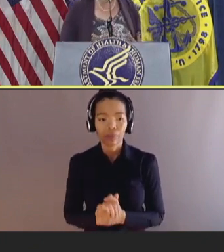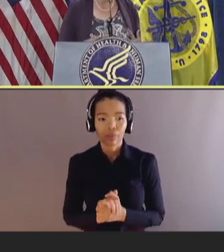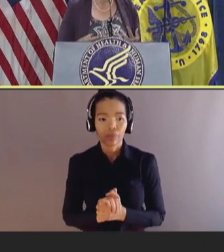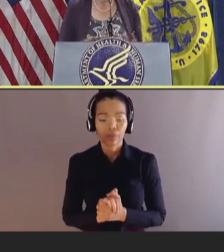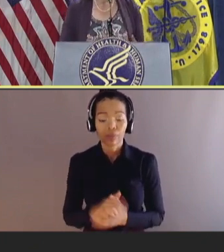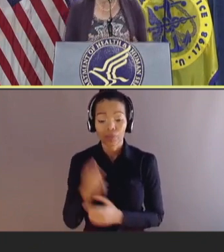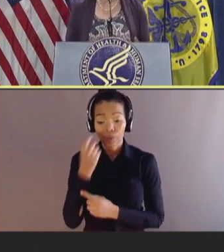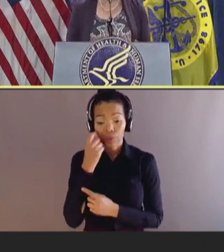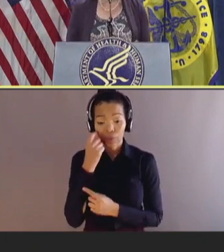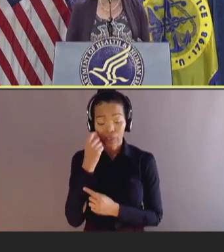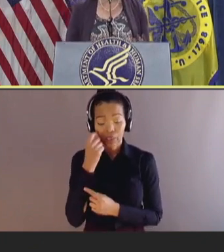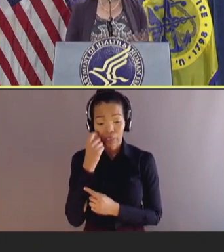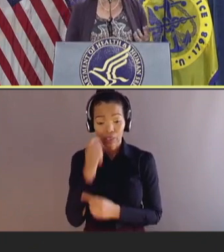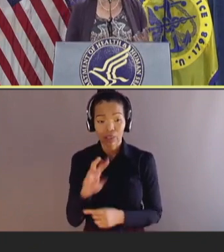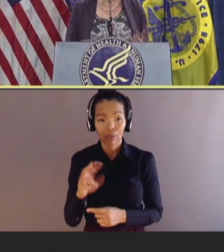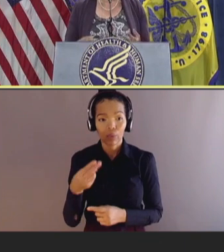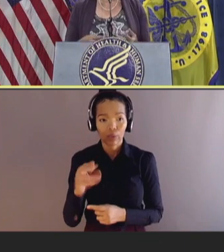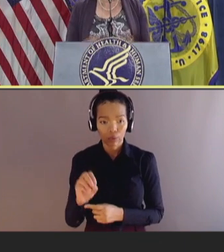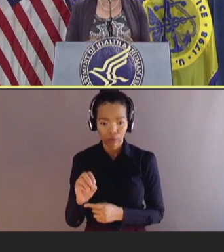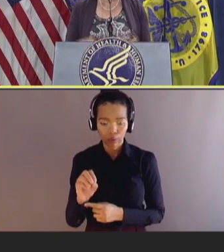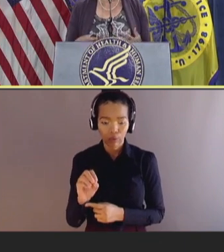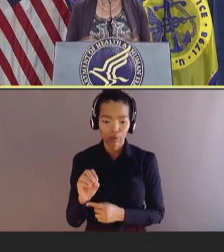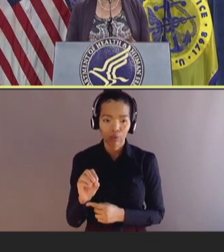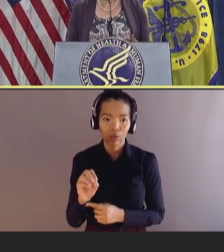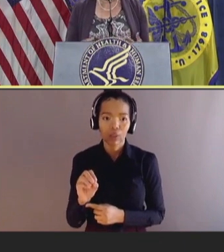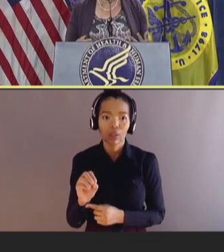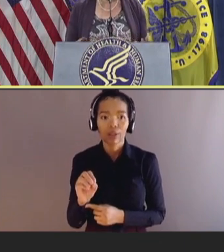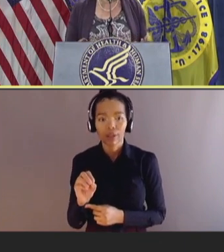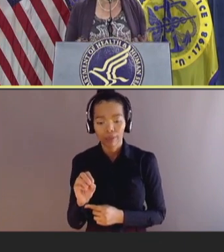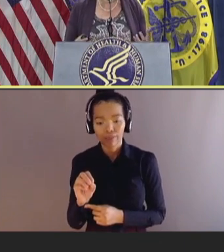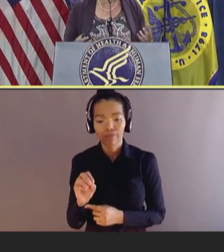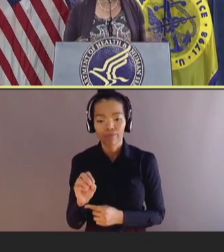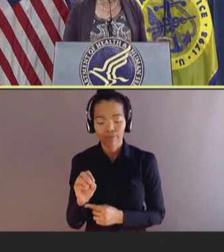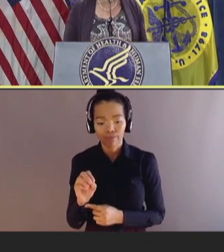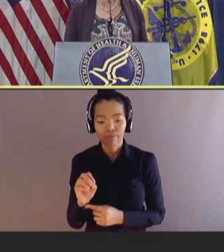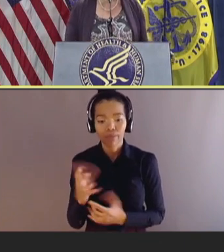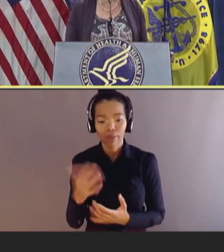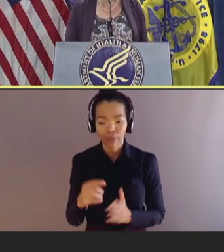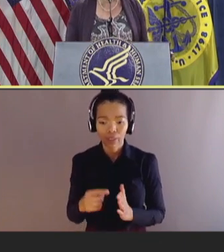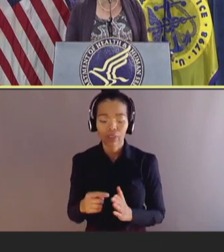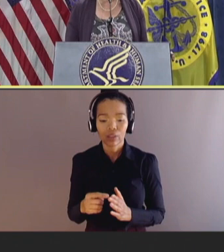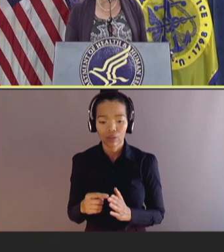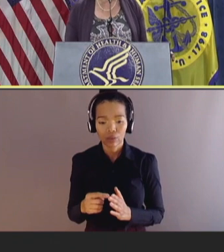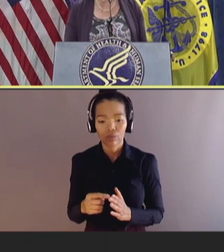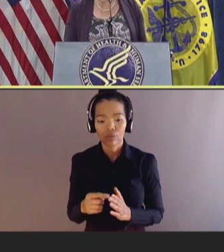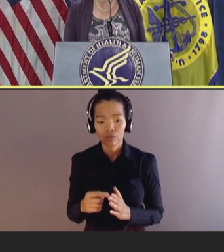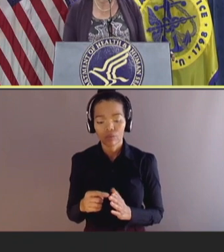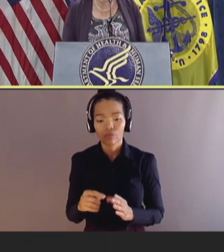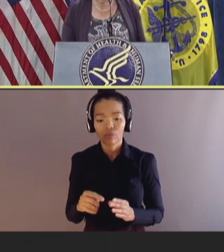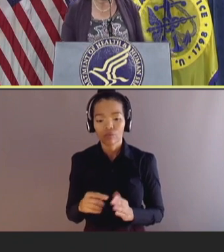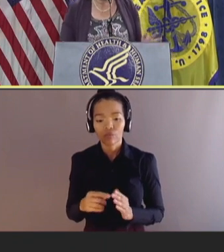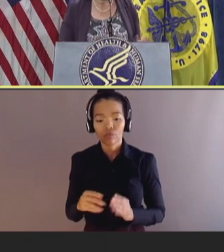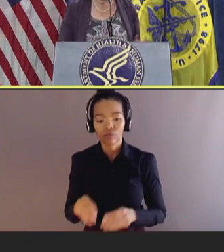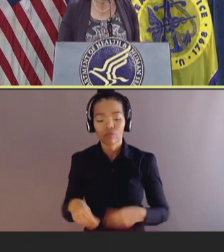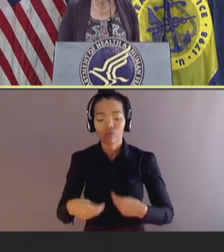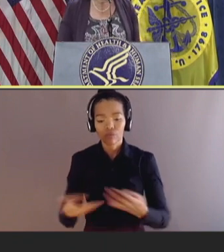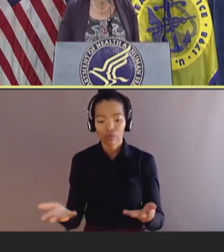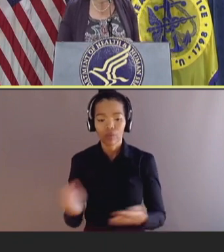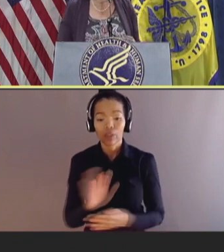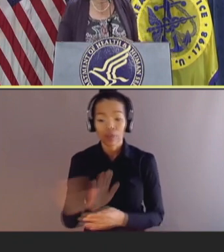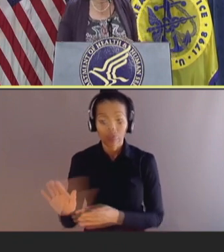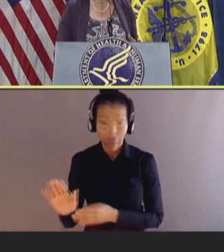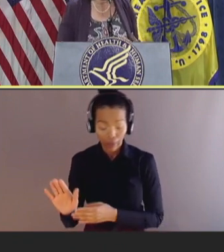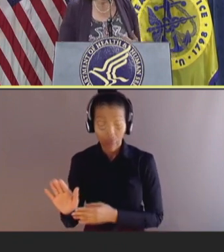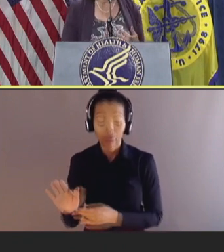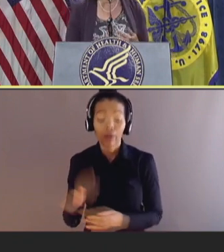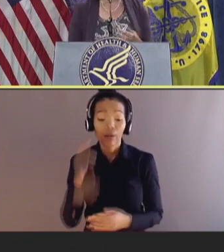the who has issued their investment case for TB vaccines globally. So,